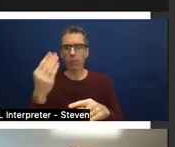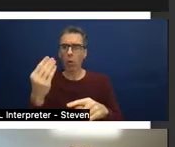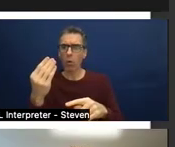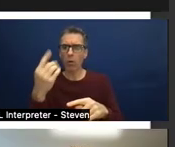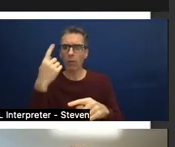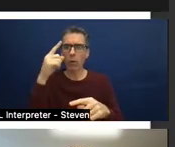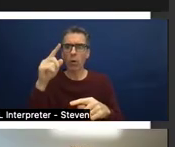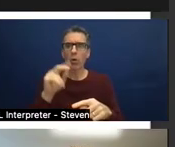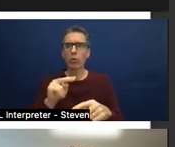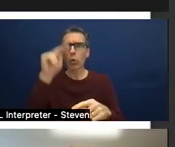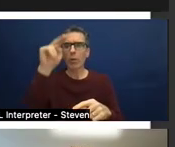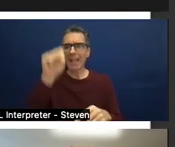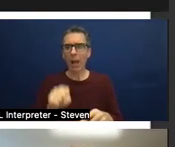So we can certainly look at that.